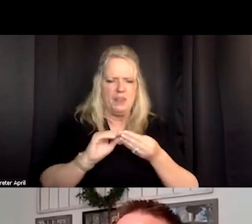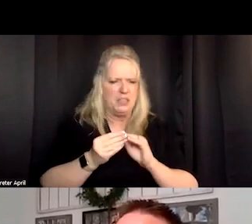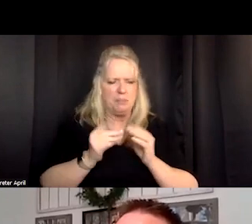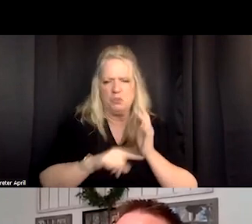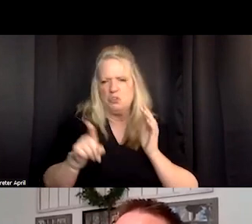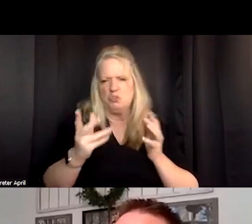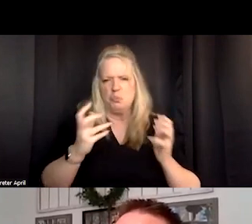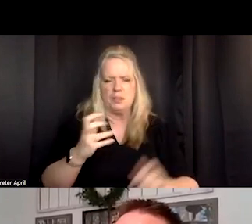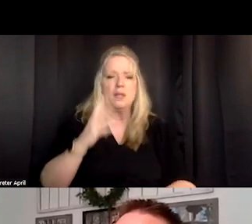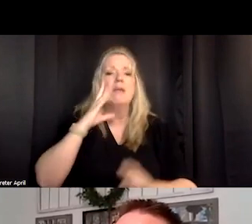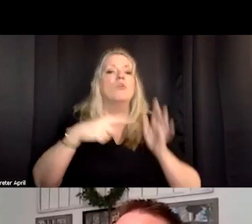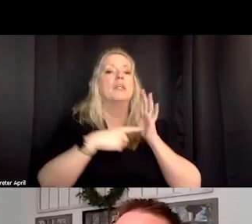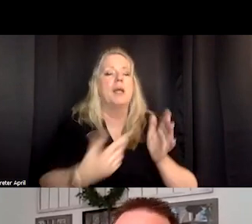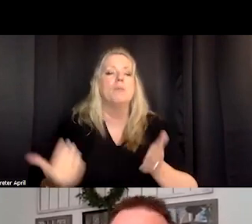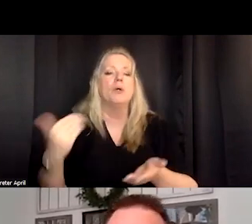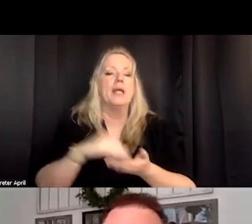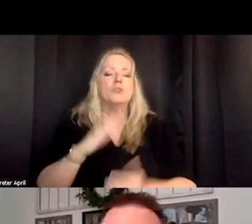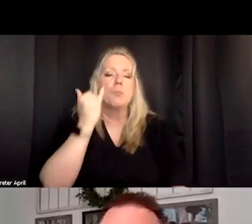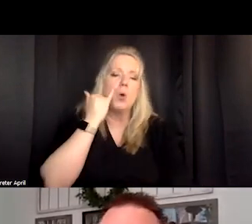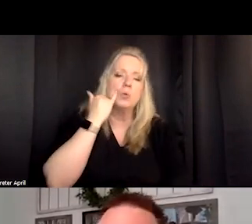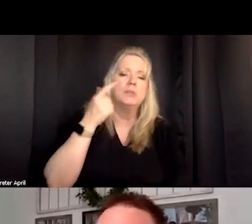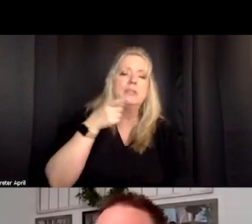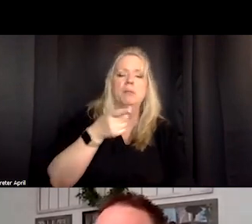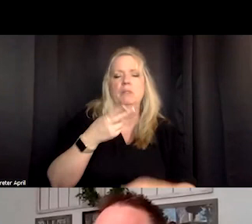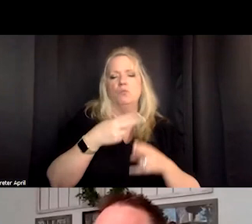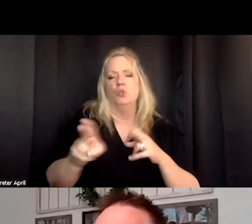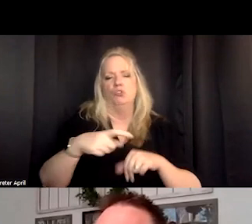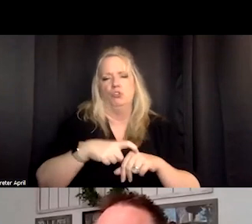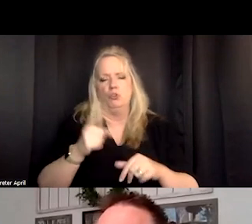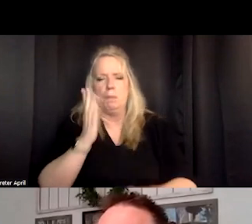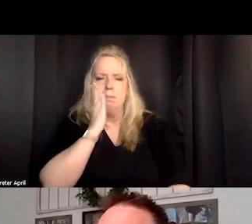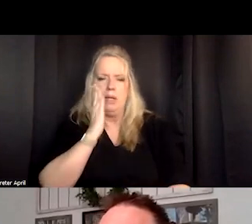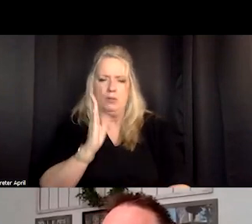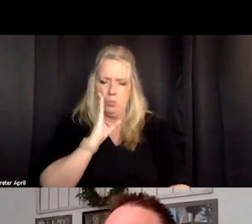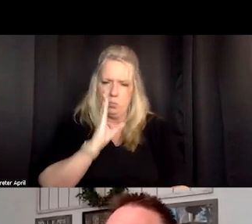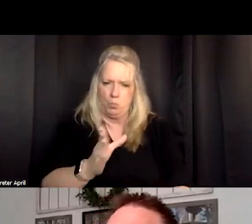AS AN EXAMPLE. SAY WE THINK OUR SHORT TERM BEDS ARE GOING TO ACTUALLY COST US EVEN LESS THAN